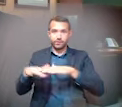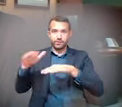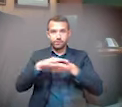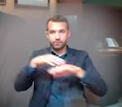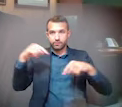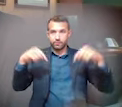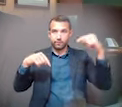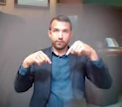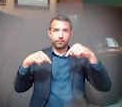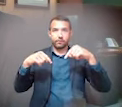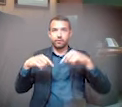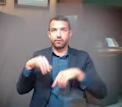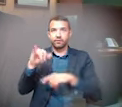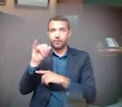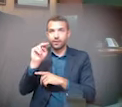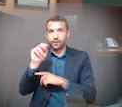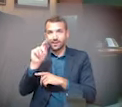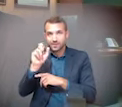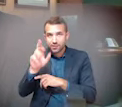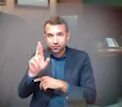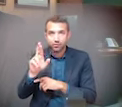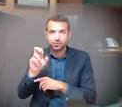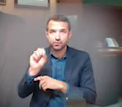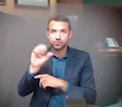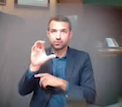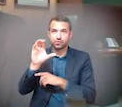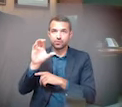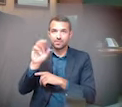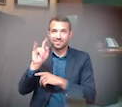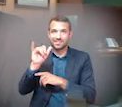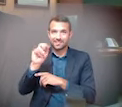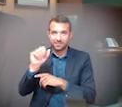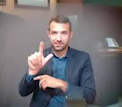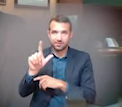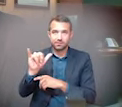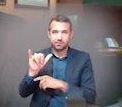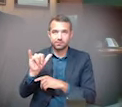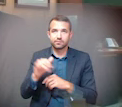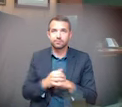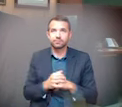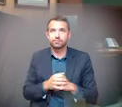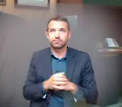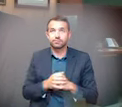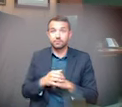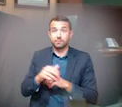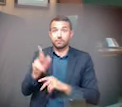is that for people with disabilities and